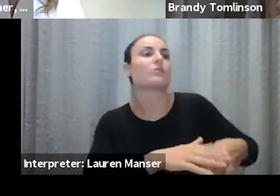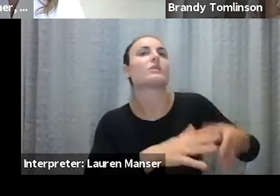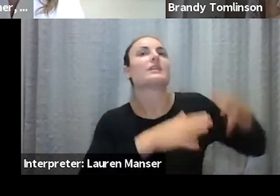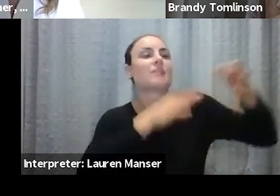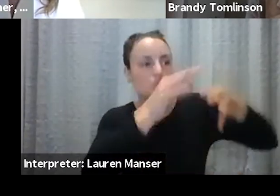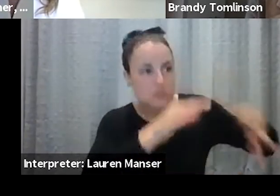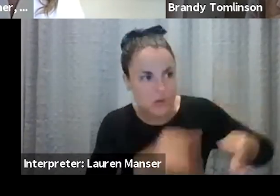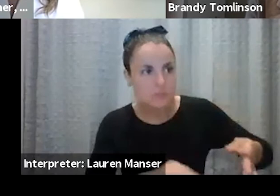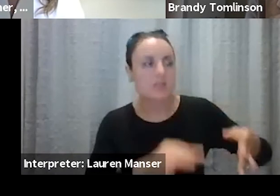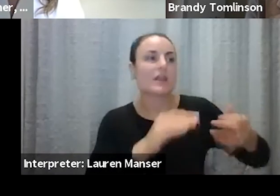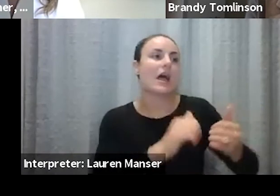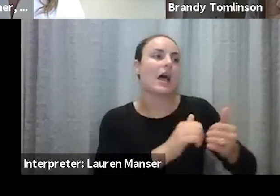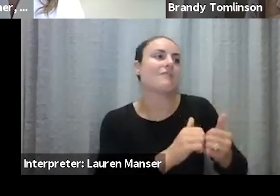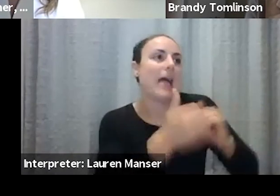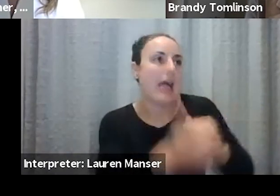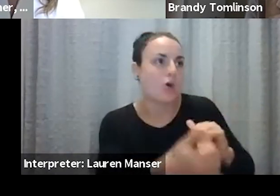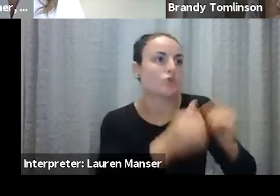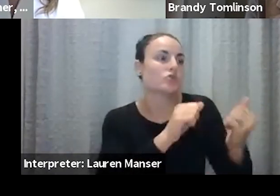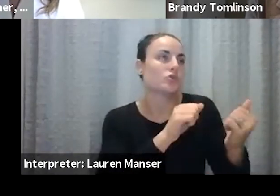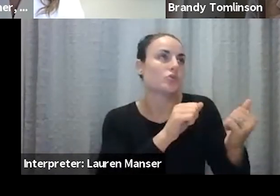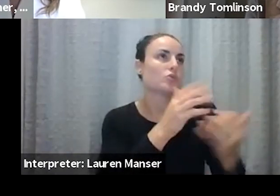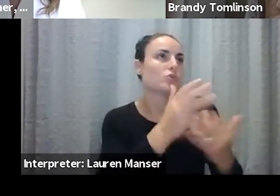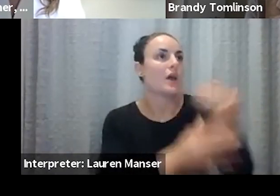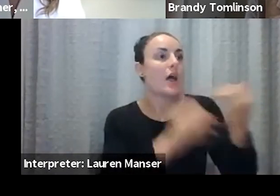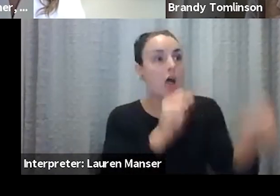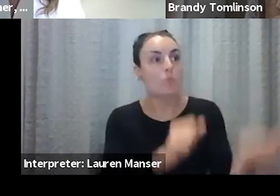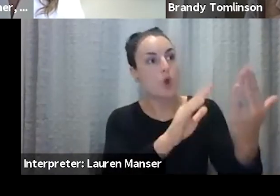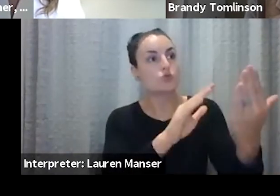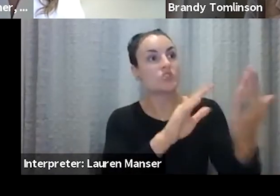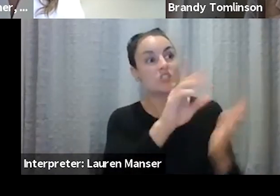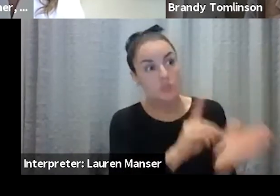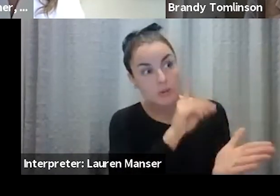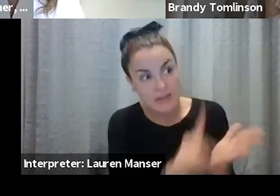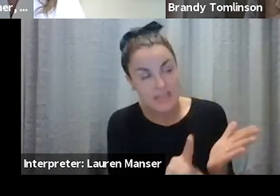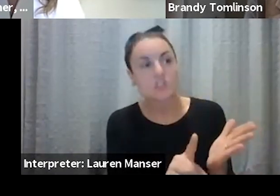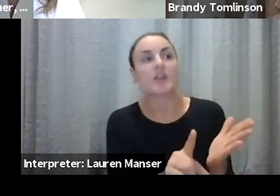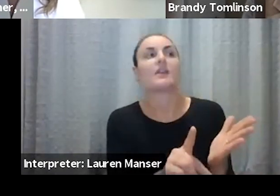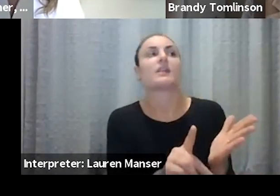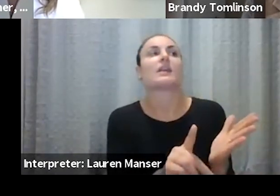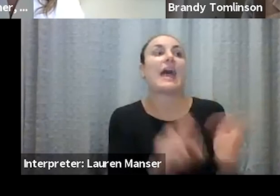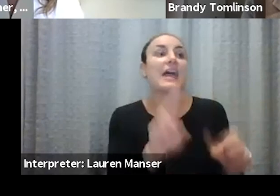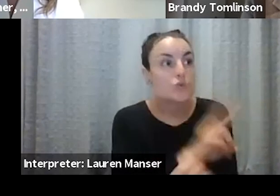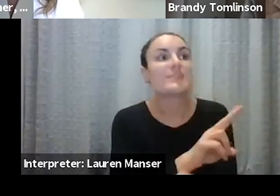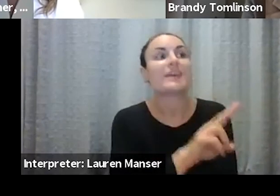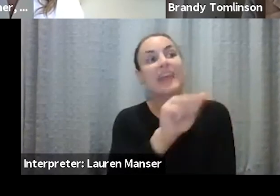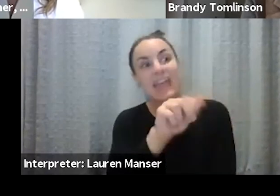under the Americans with Disabilities Act. And now, because the ADA covers so much,